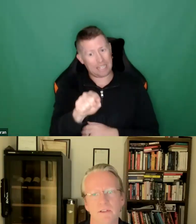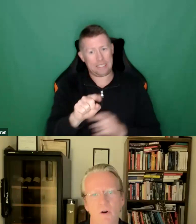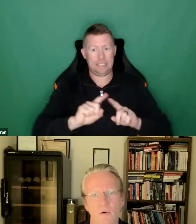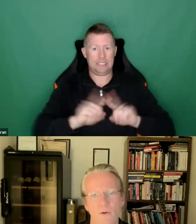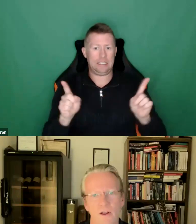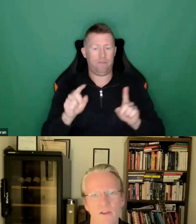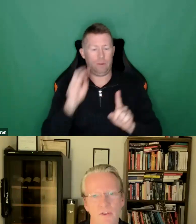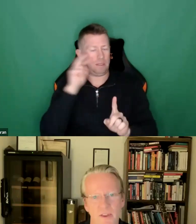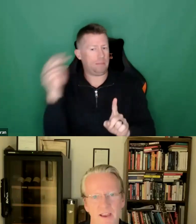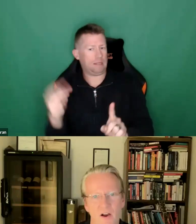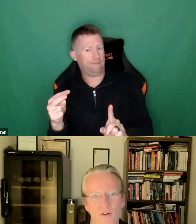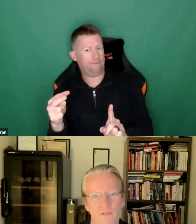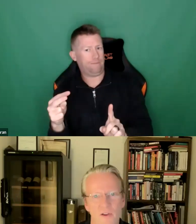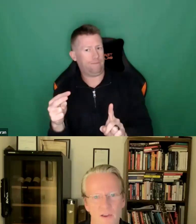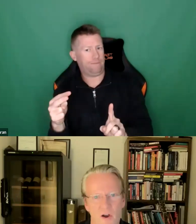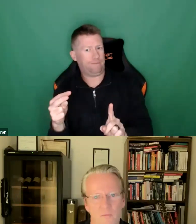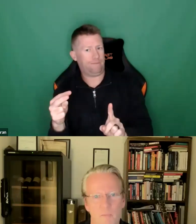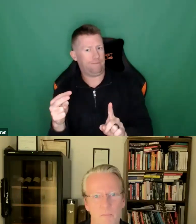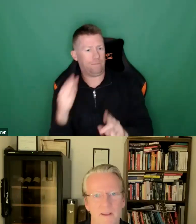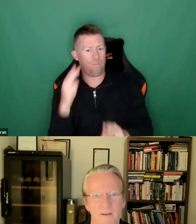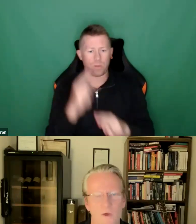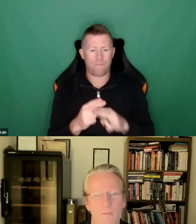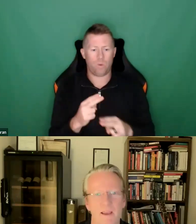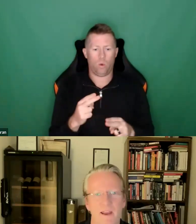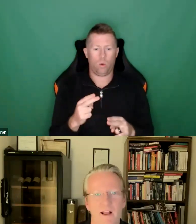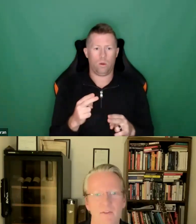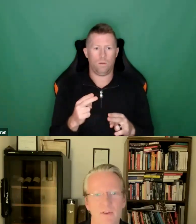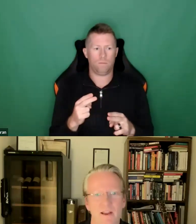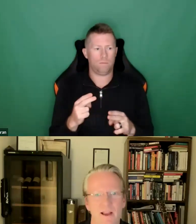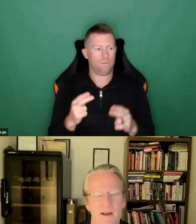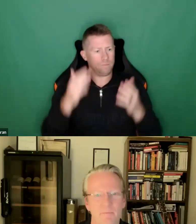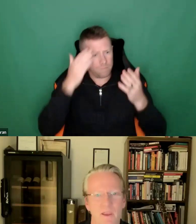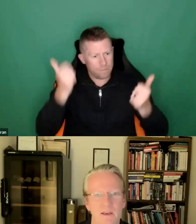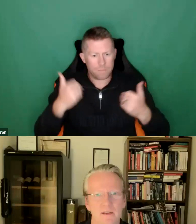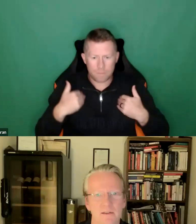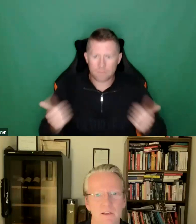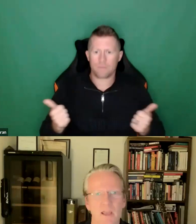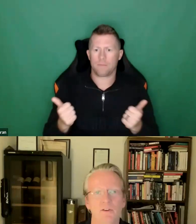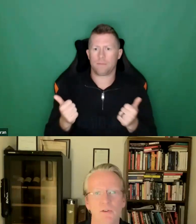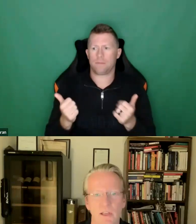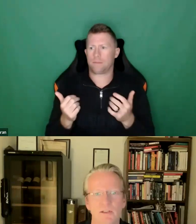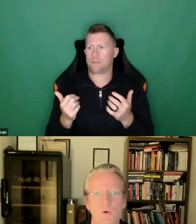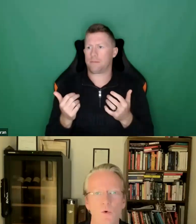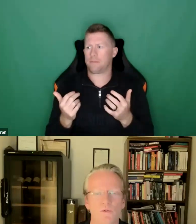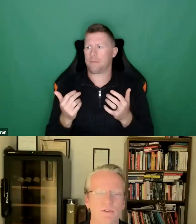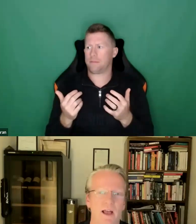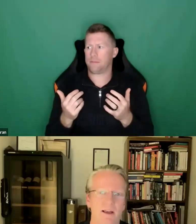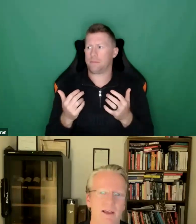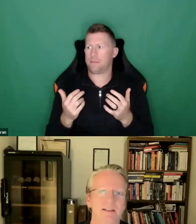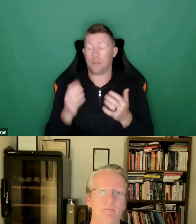throughout the schooling? And that is a different way of looking at this